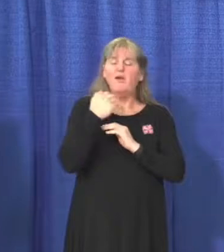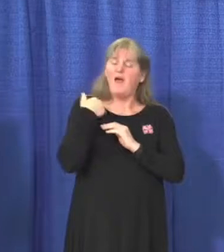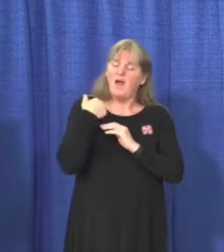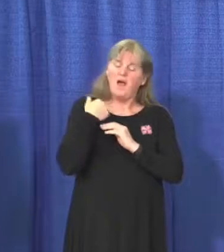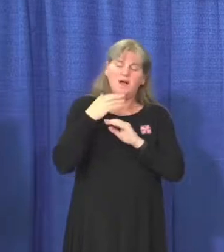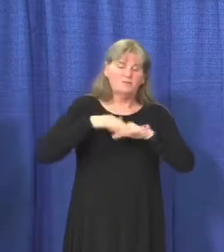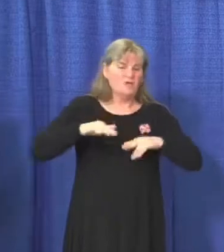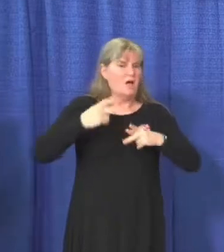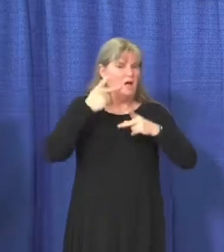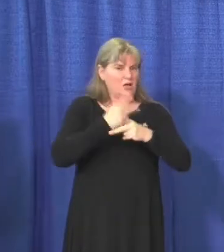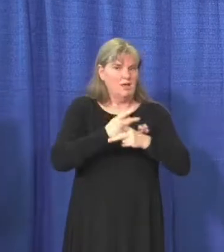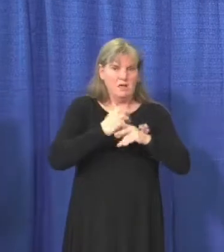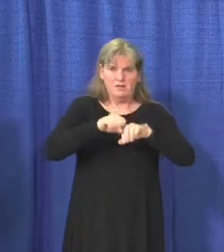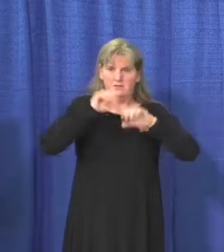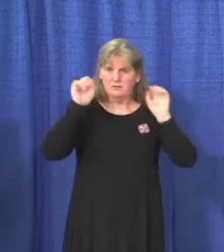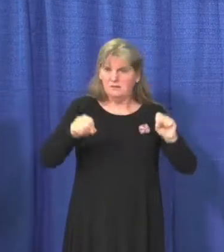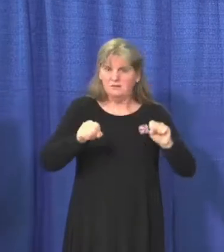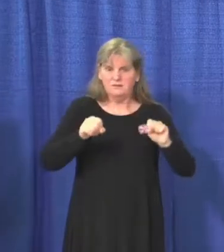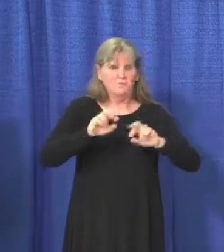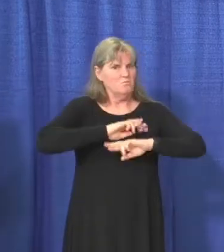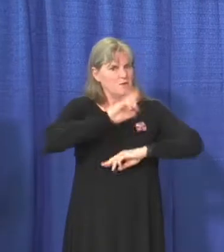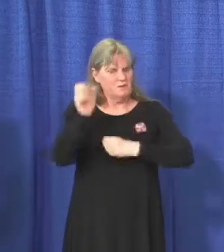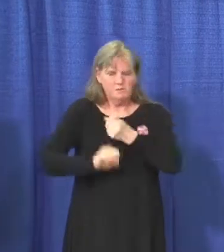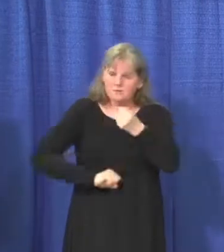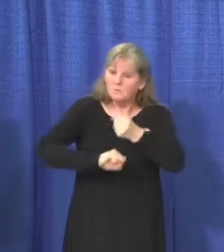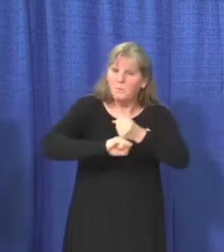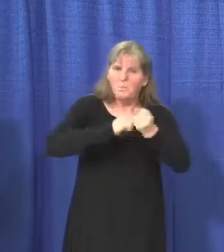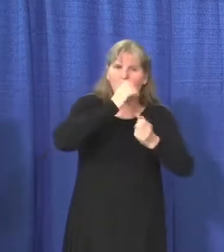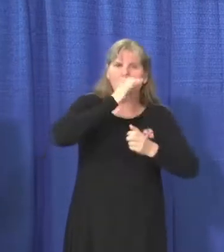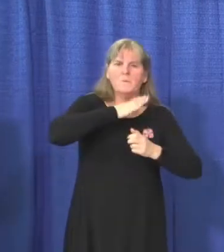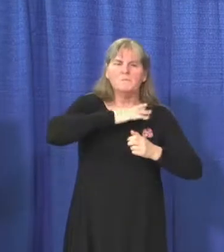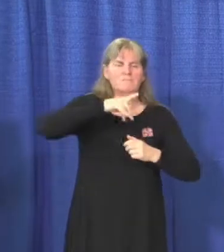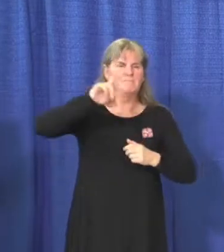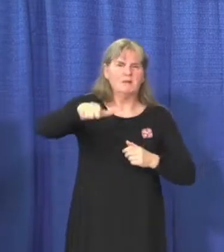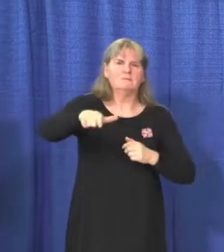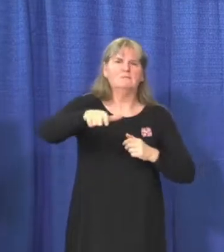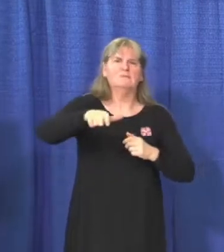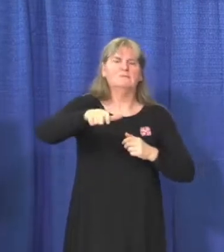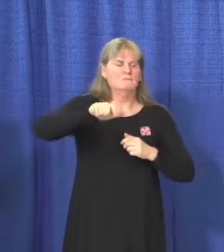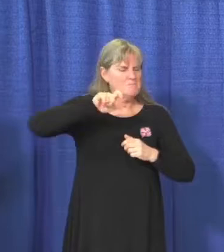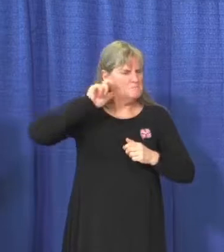And that work for families.